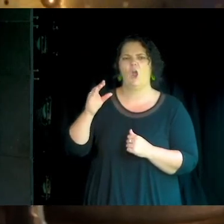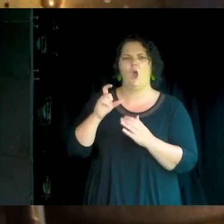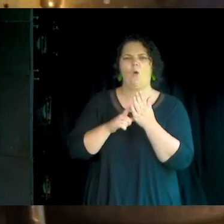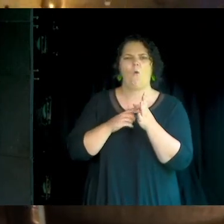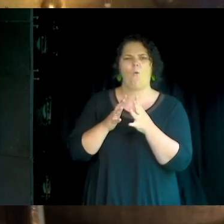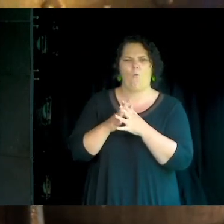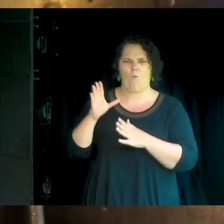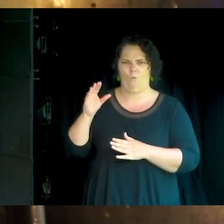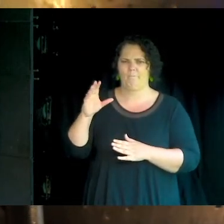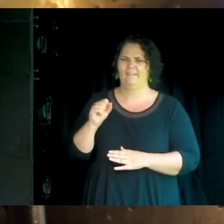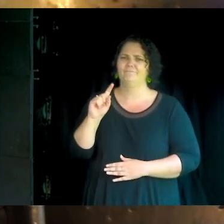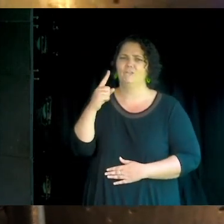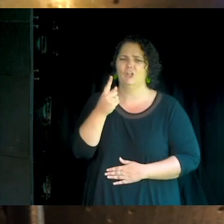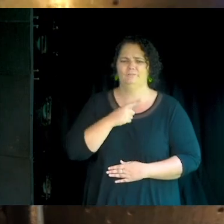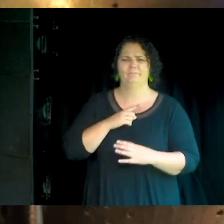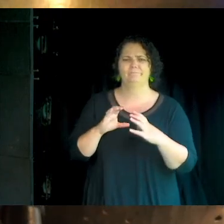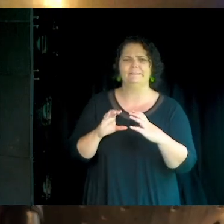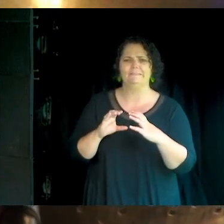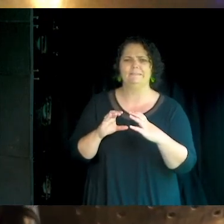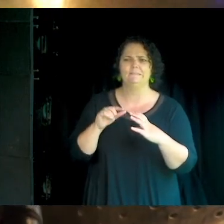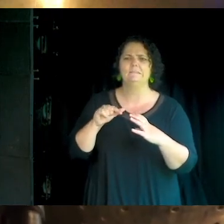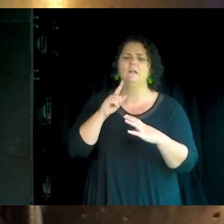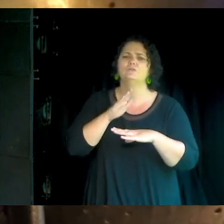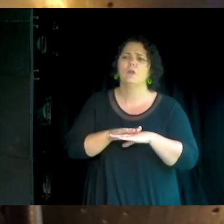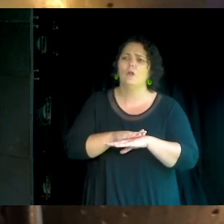in first because they are the one that can cook really slowly because the meat is very